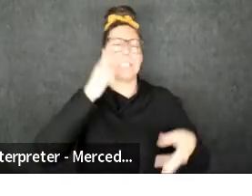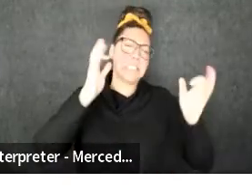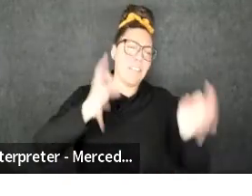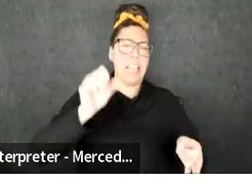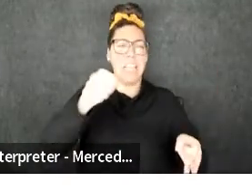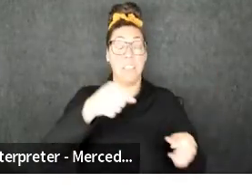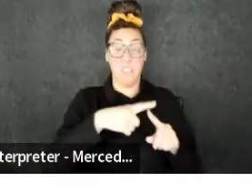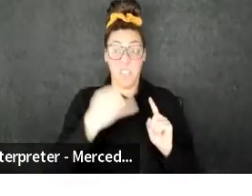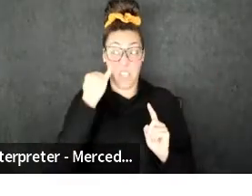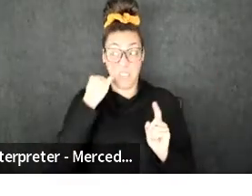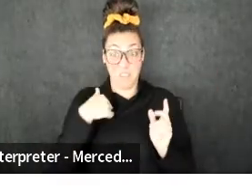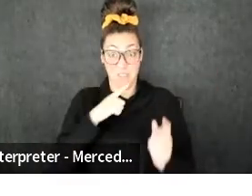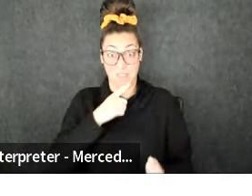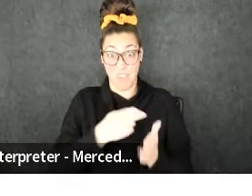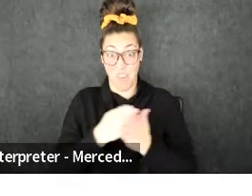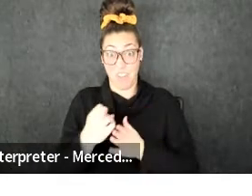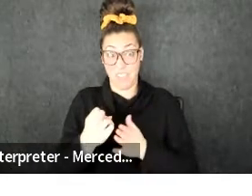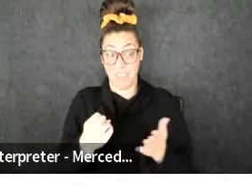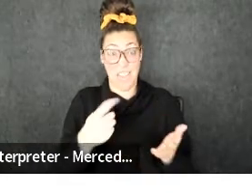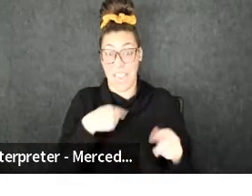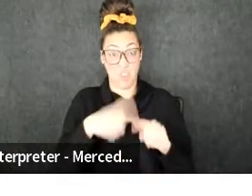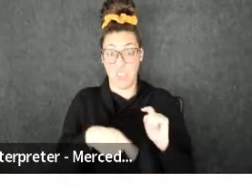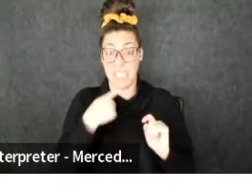and honest with myself, I, I couldn't say definitely true.